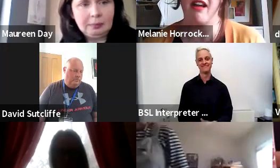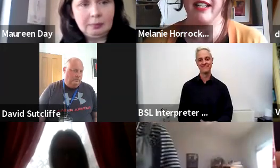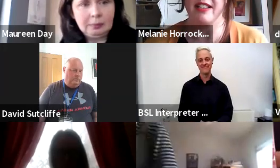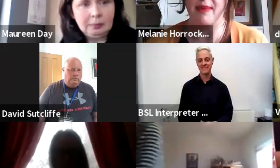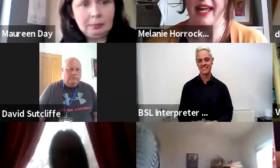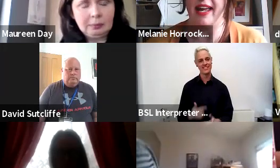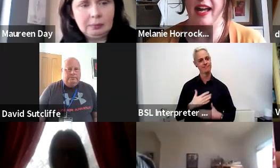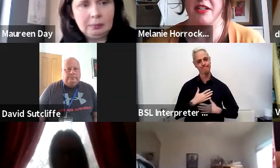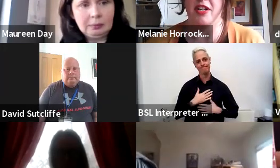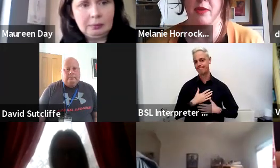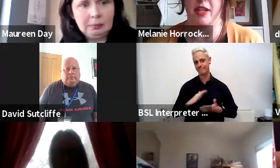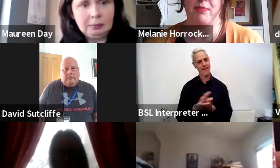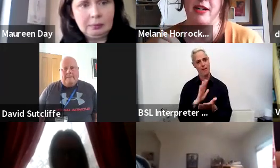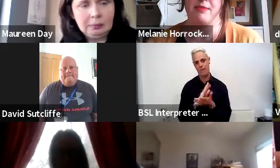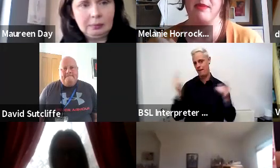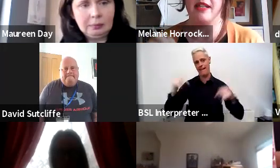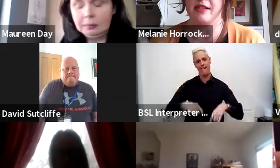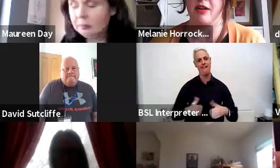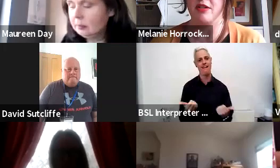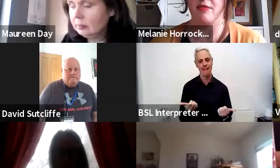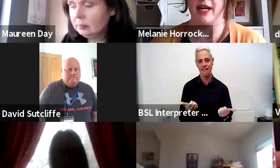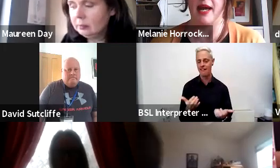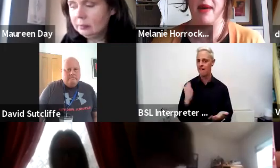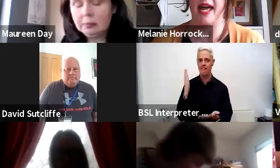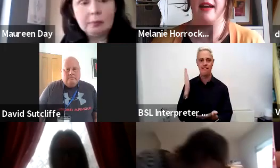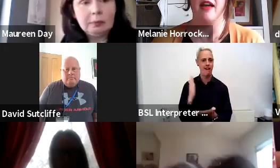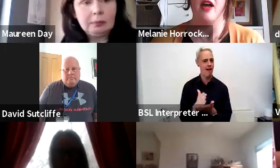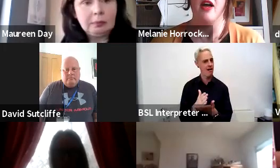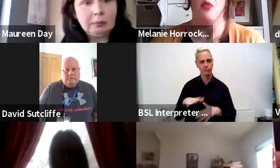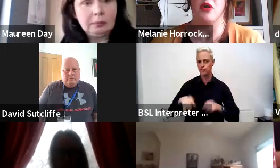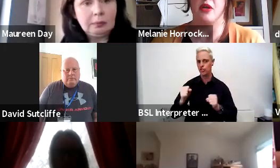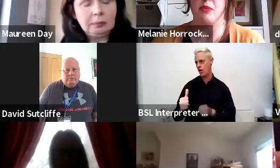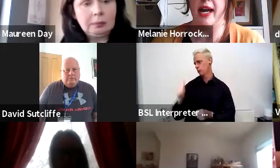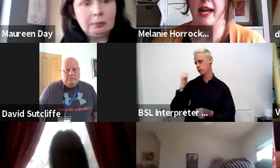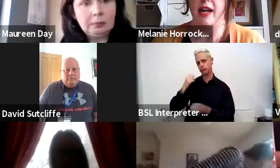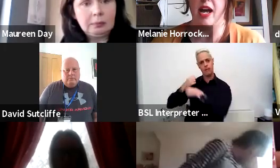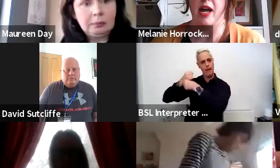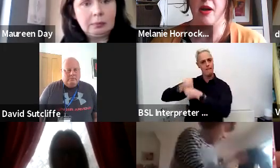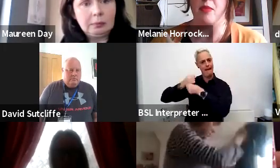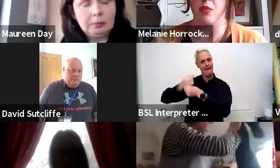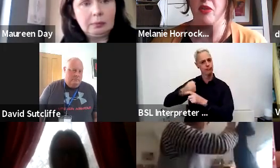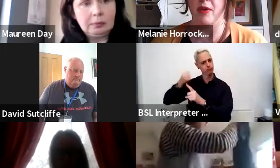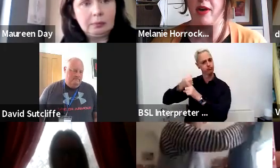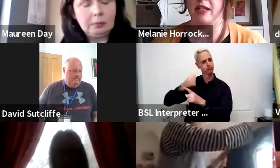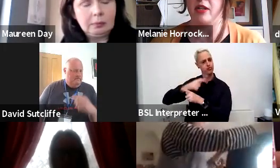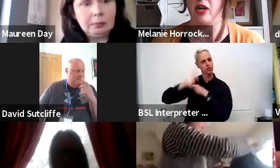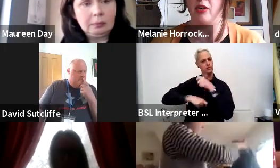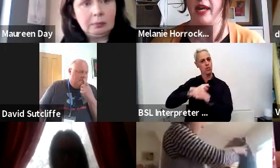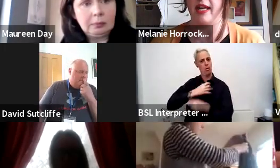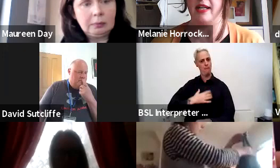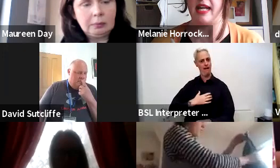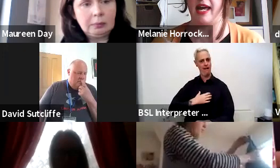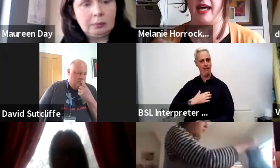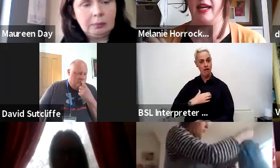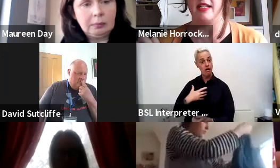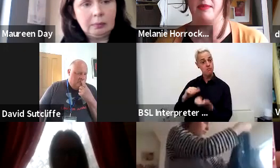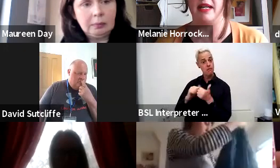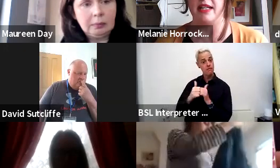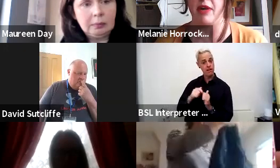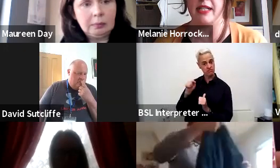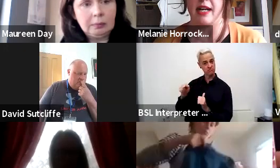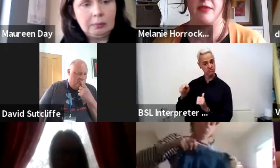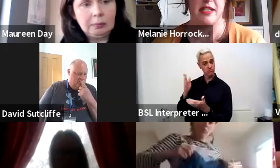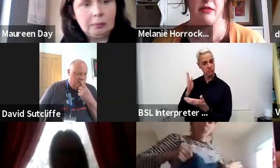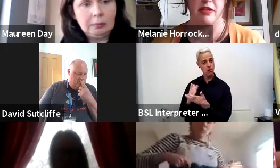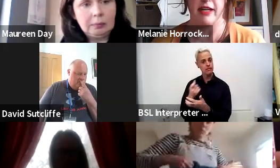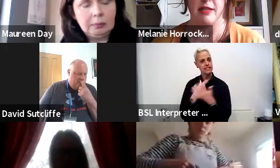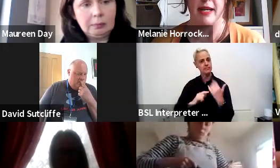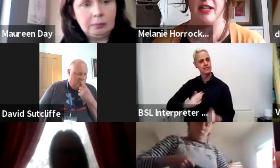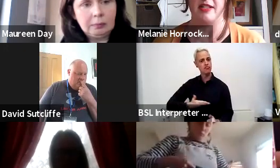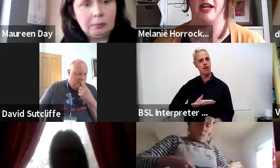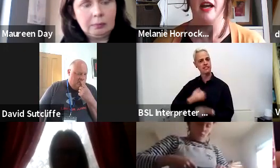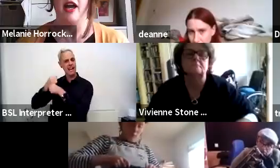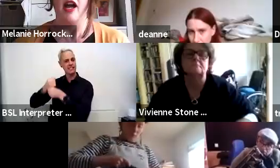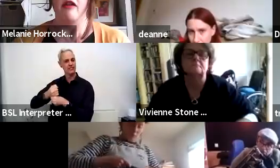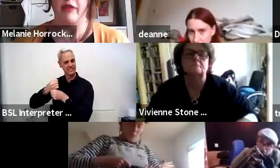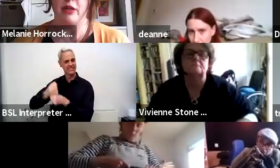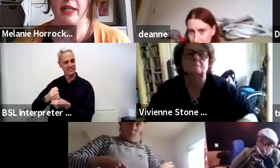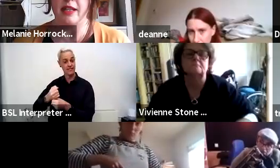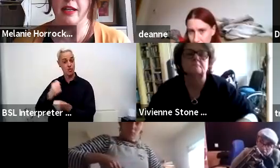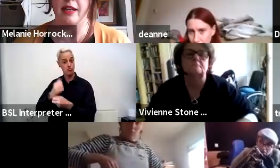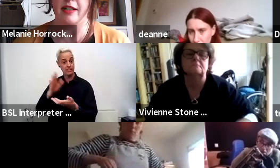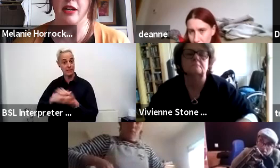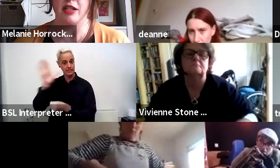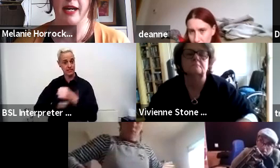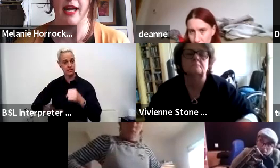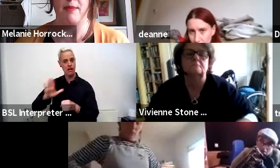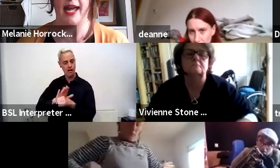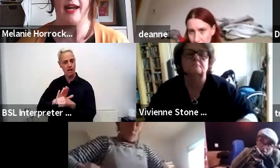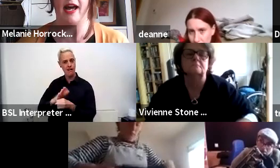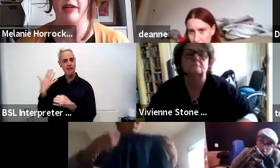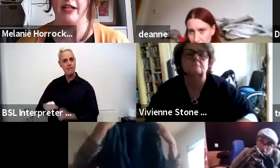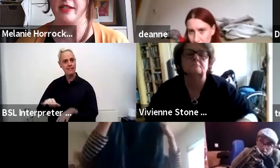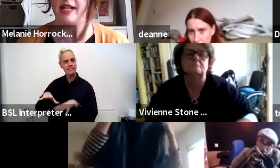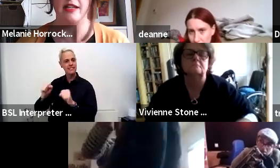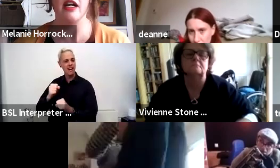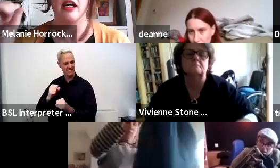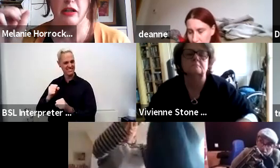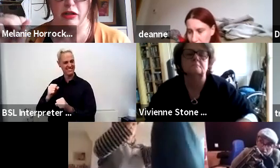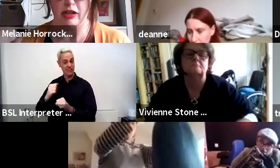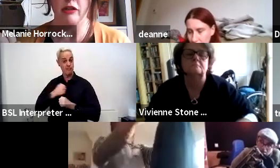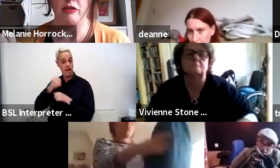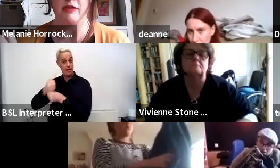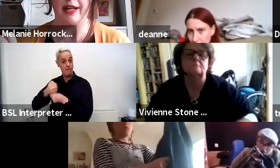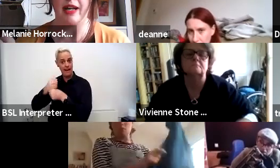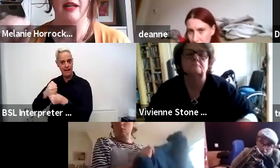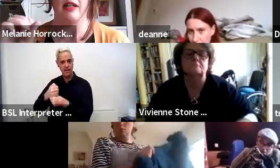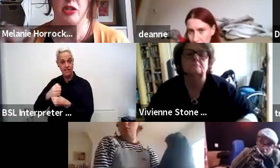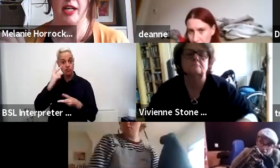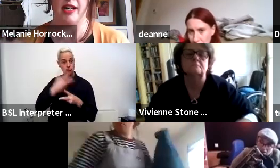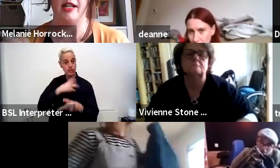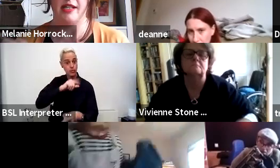I am really delighted to be here, and today one of the proudest memes at the start of my campaign was when one of my friends who is a disability rights activist across Greater Manchester retweeted the source of my campaign and really just said, you can